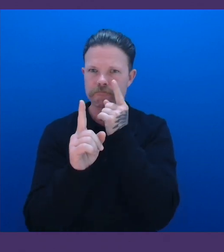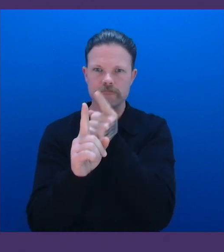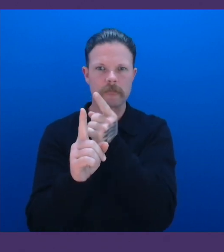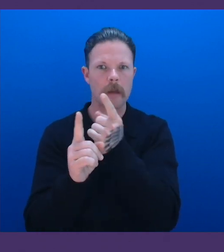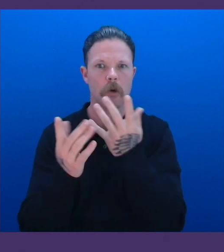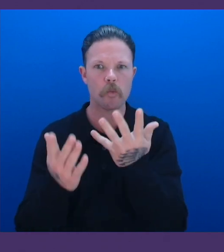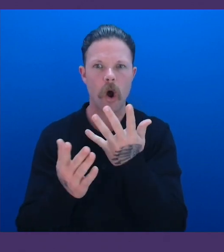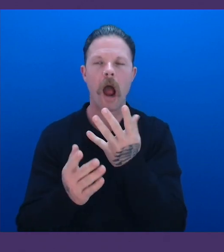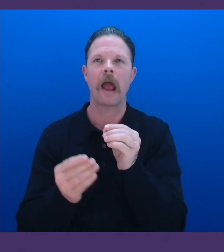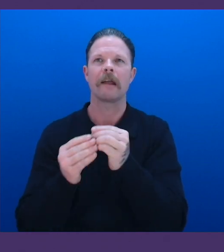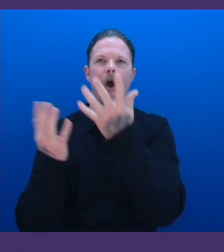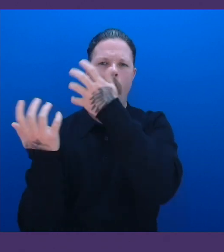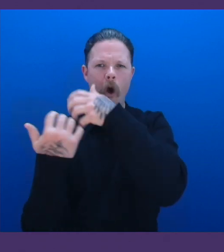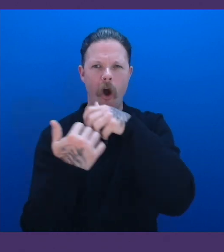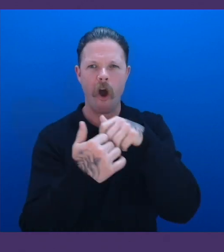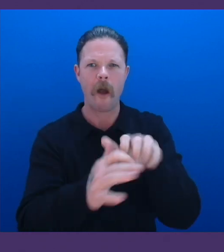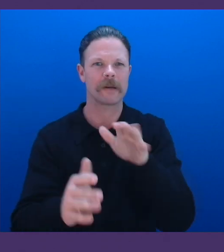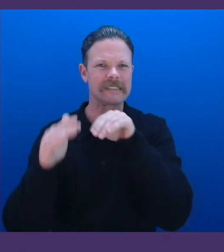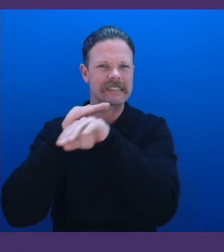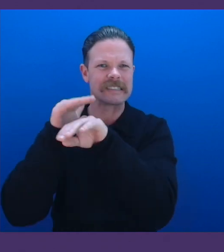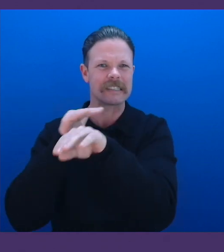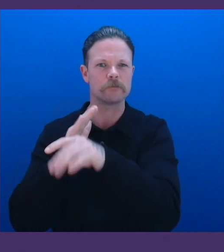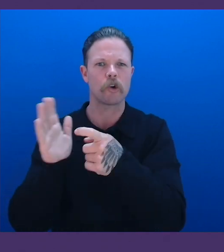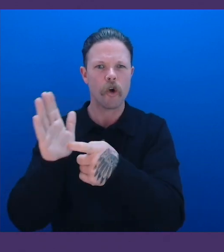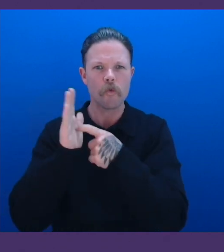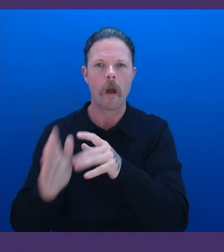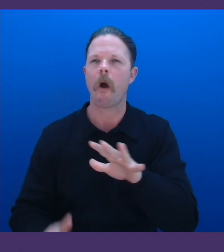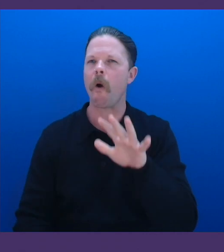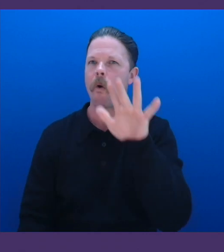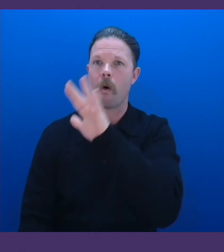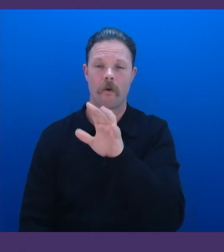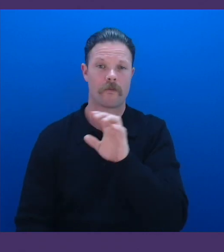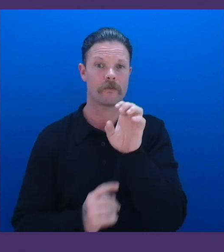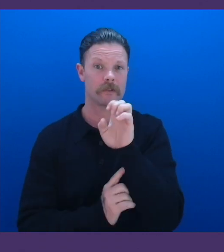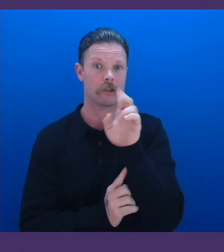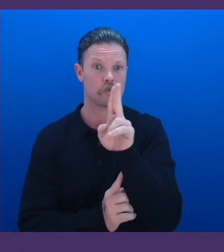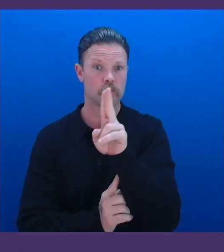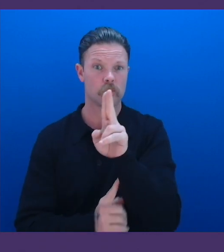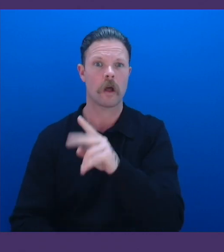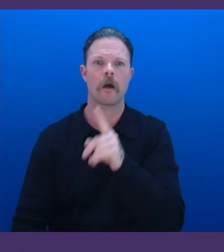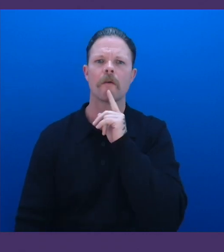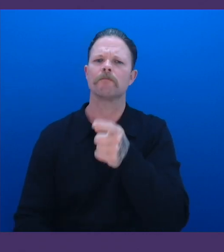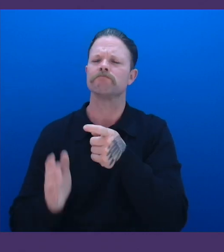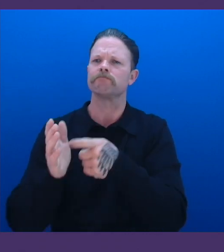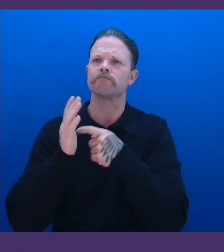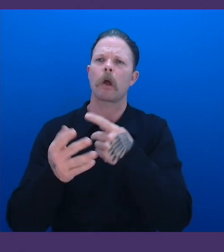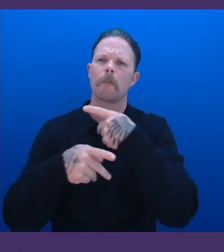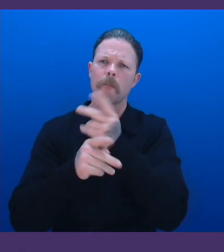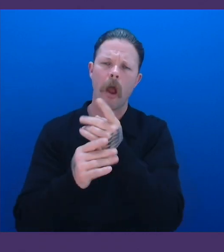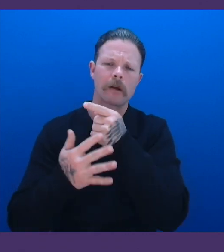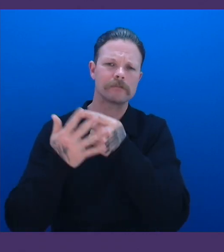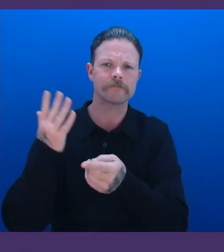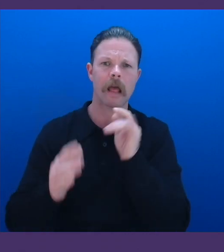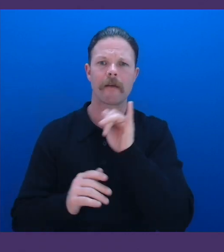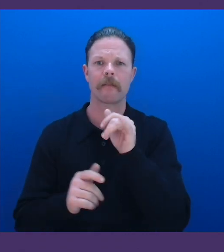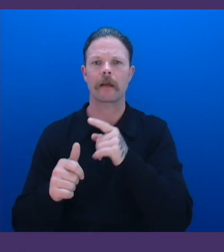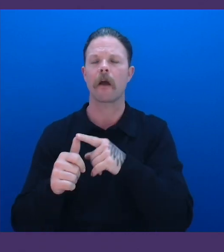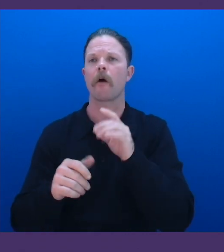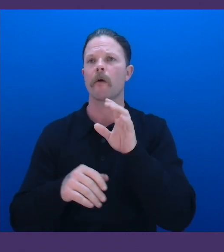across the European Union. It regulates products, a category that includes things like consumer computers and their operating systems,